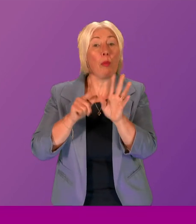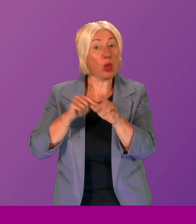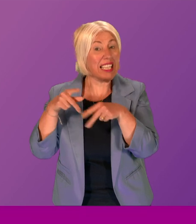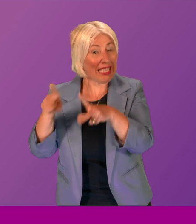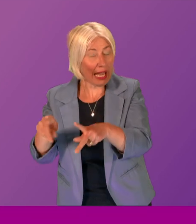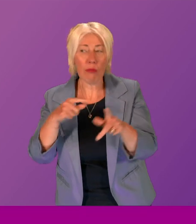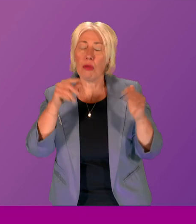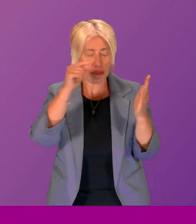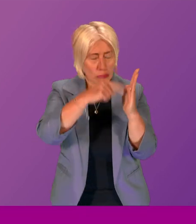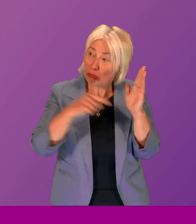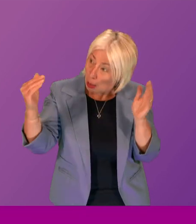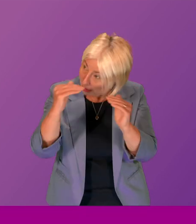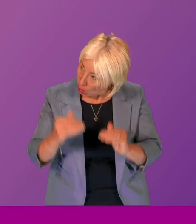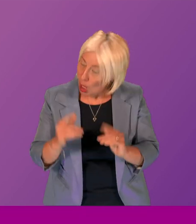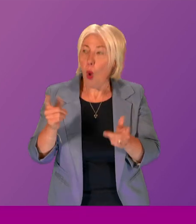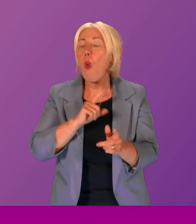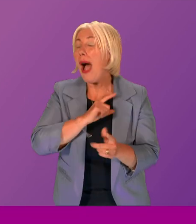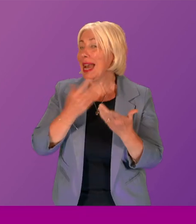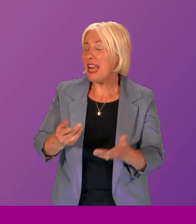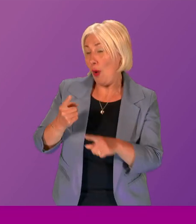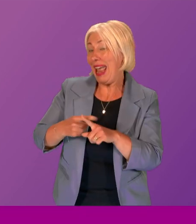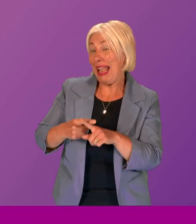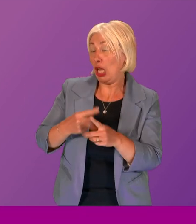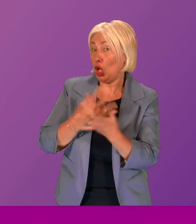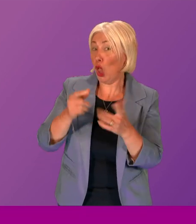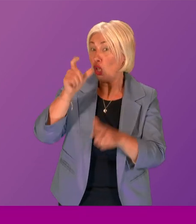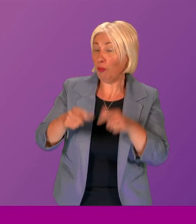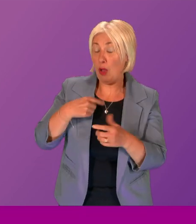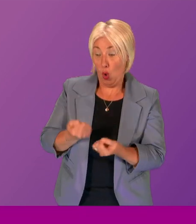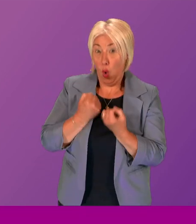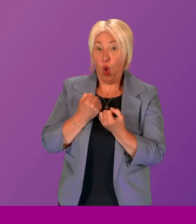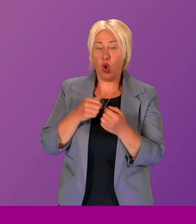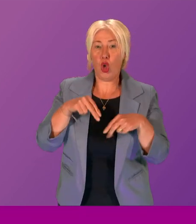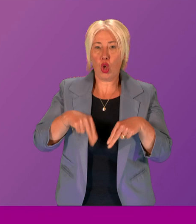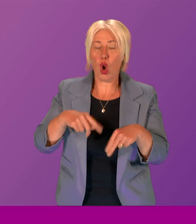number of dog owners in England are now applying to deregister their dogs